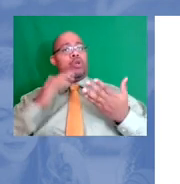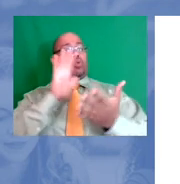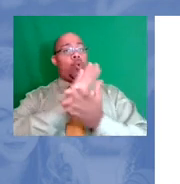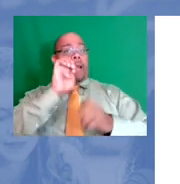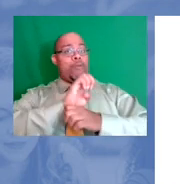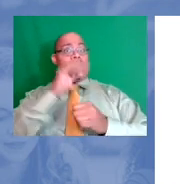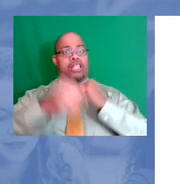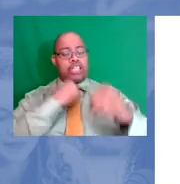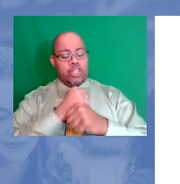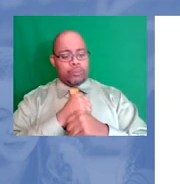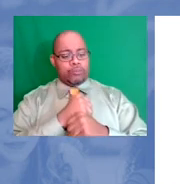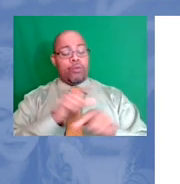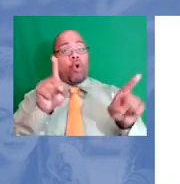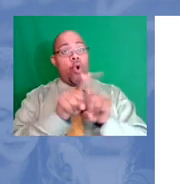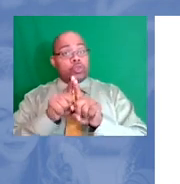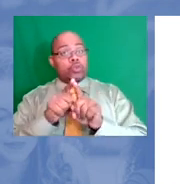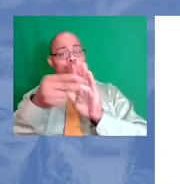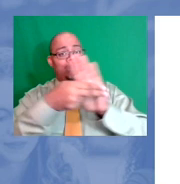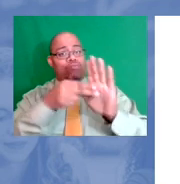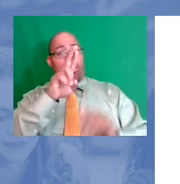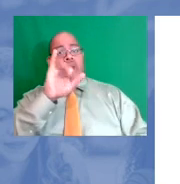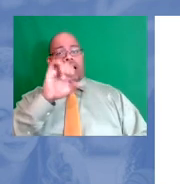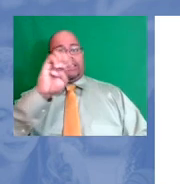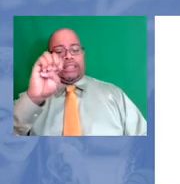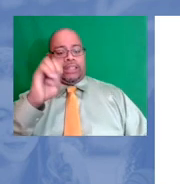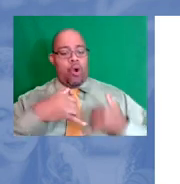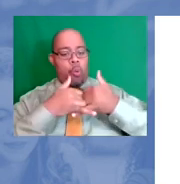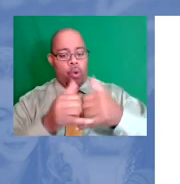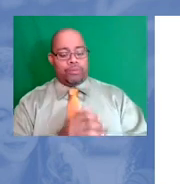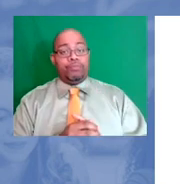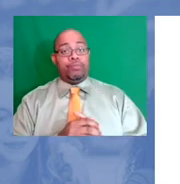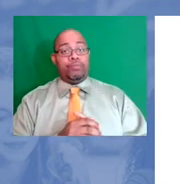KNOWN AS RISE AWARD. THEREFORE, IT'S MY PLEASURE AT THIS TIME TO